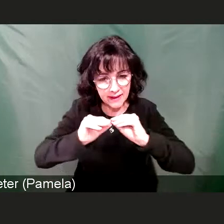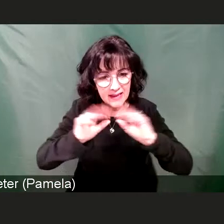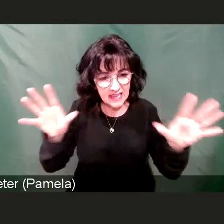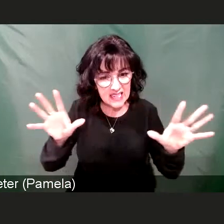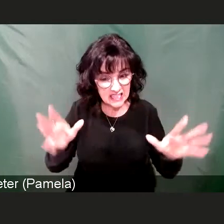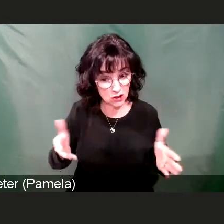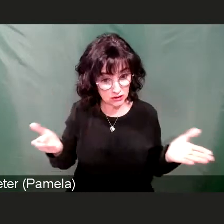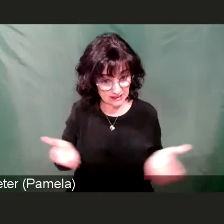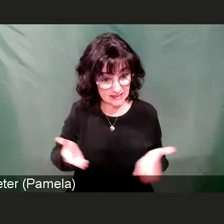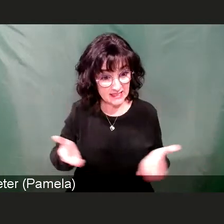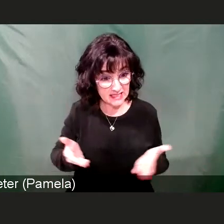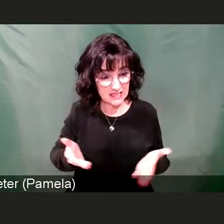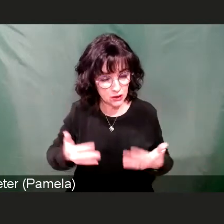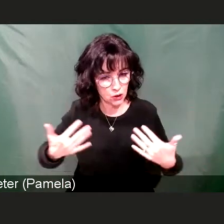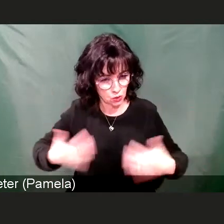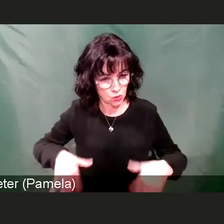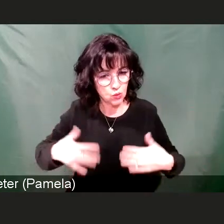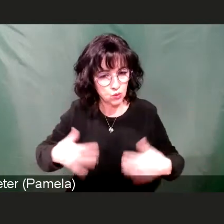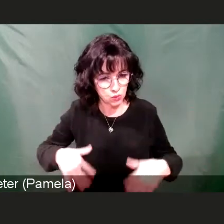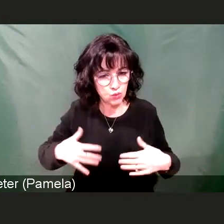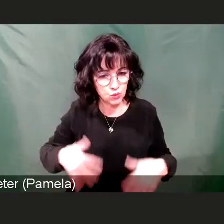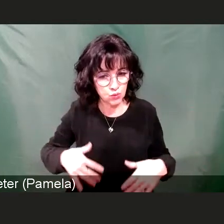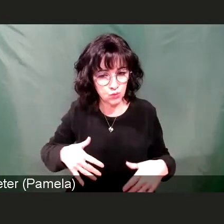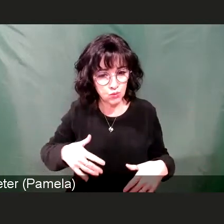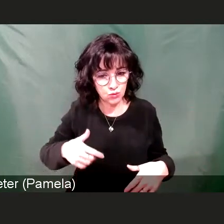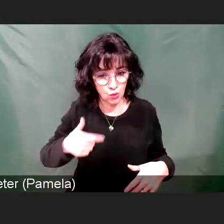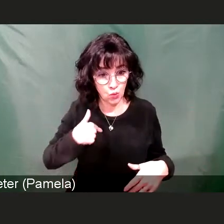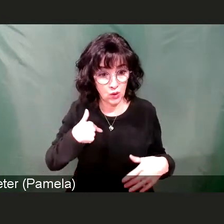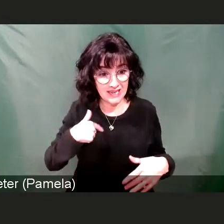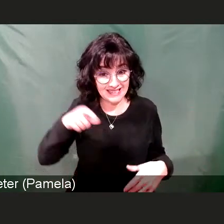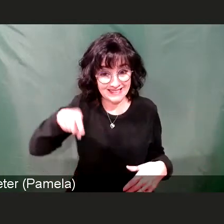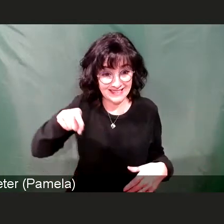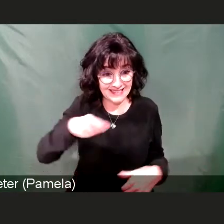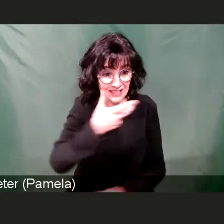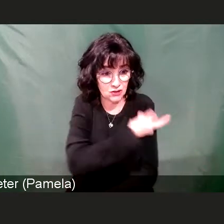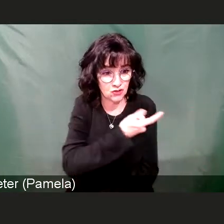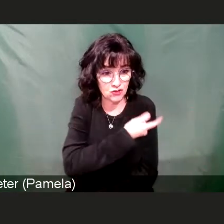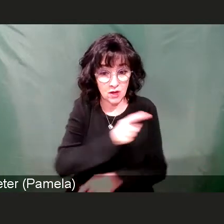than we have current supply. So what are we doing here at Beebe Healthcare